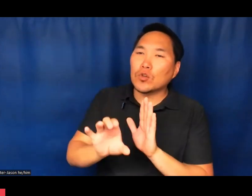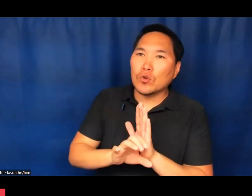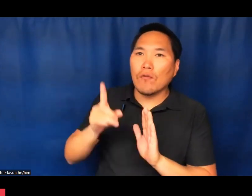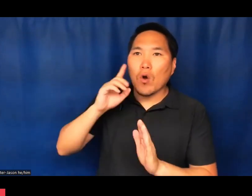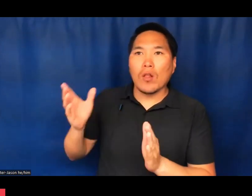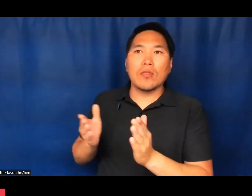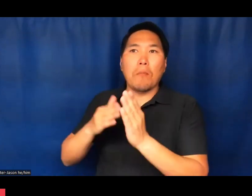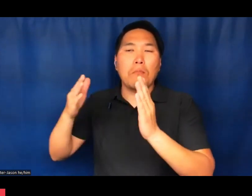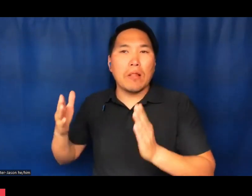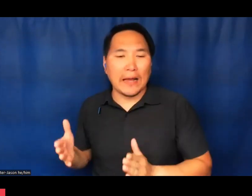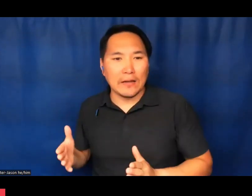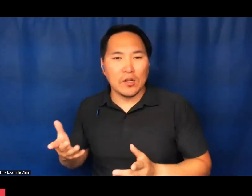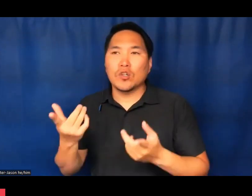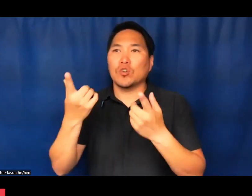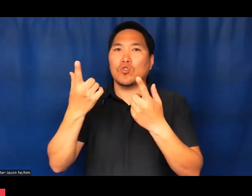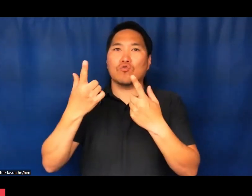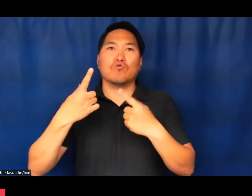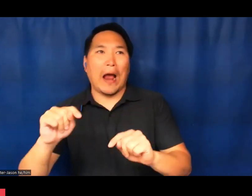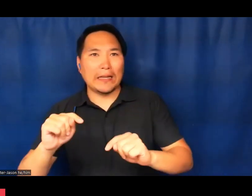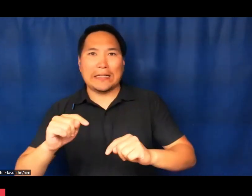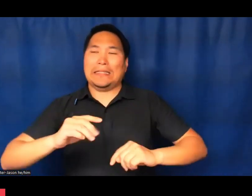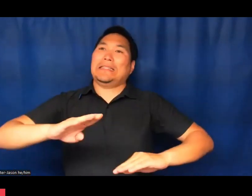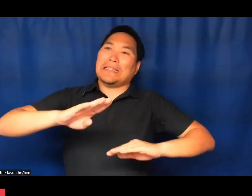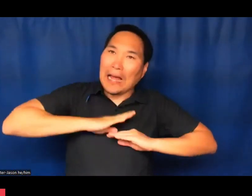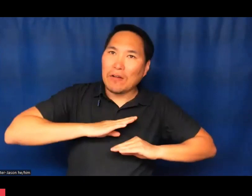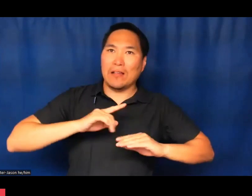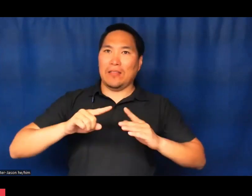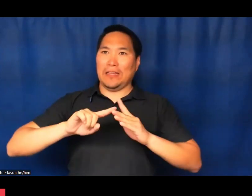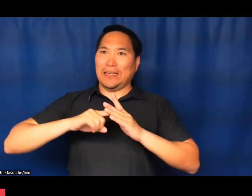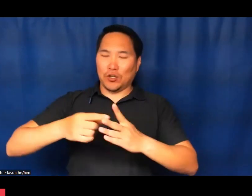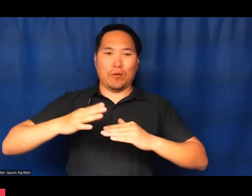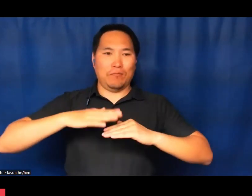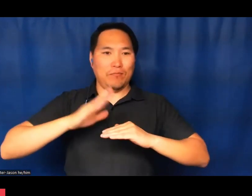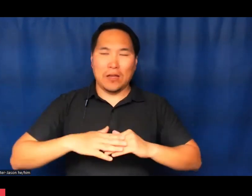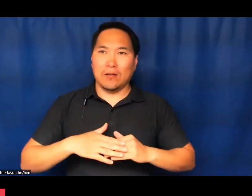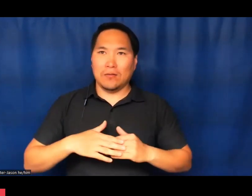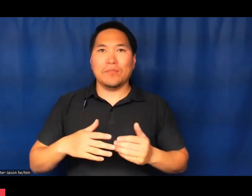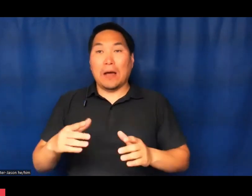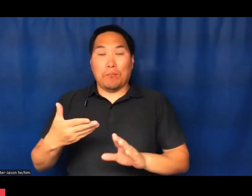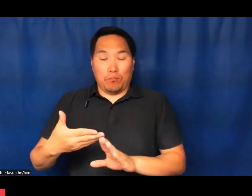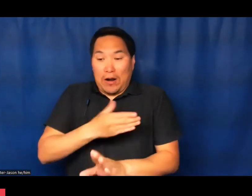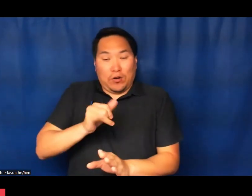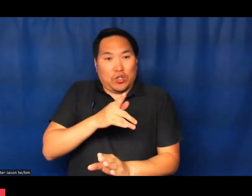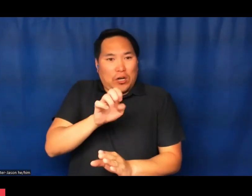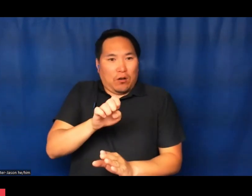to try to meet the threshold initial, usually easier to meet jingles factor that it was